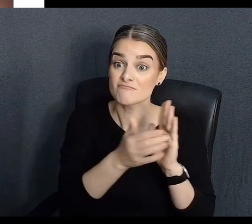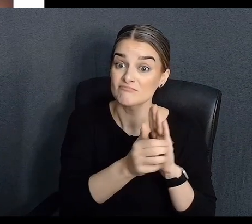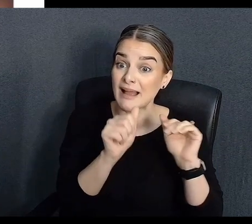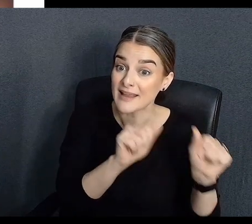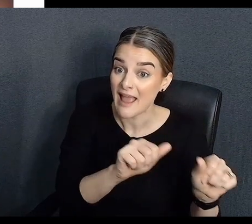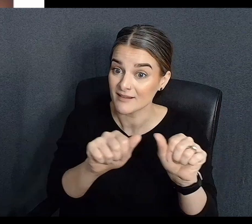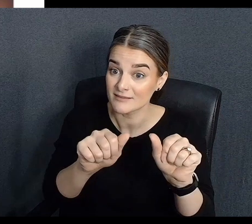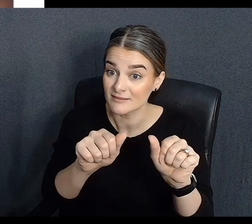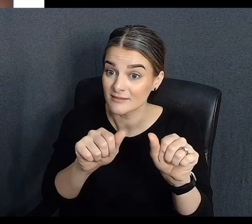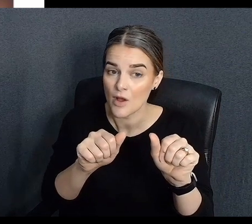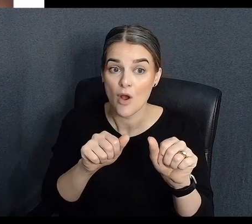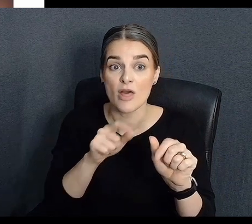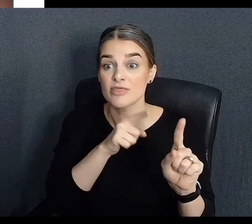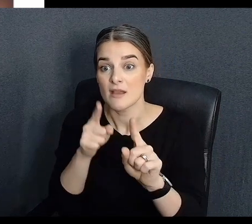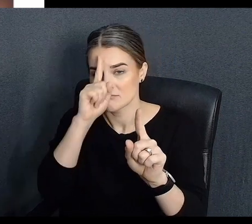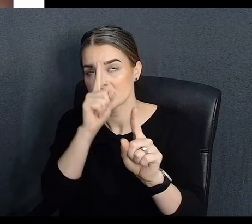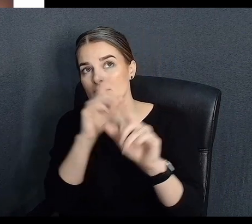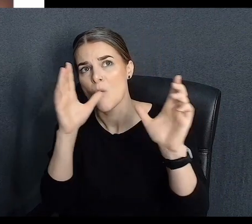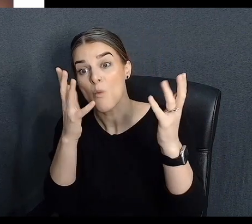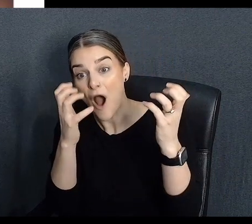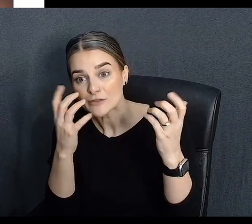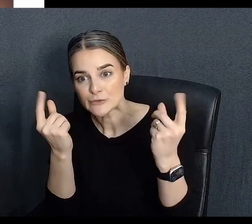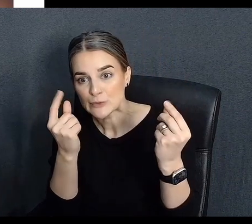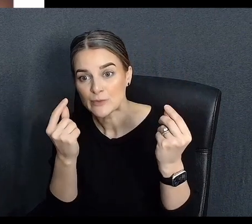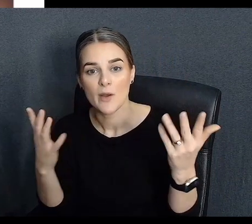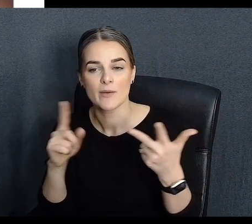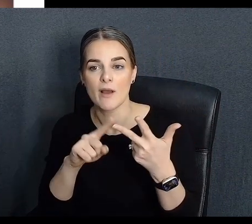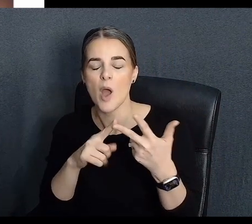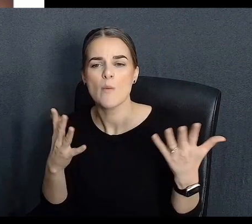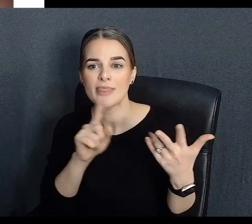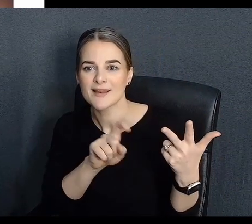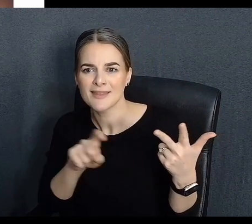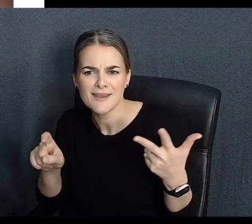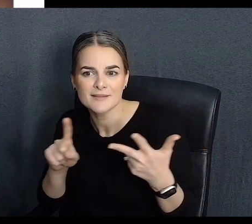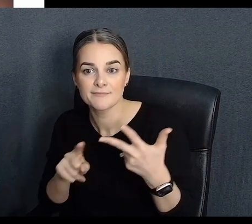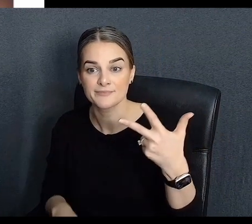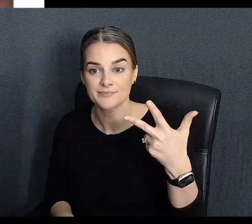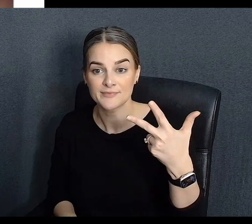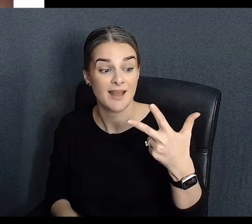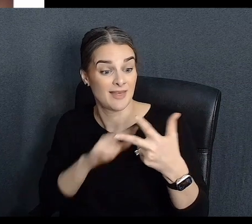and then taking the devices that are available on the market, and matching them to the individual.